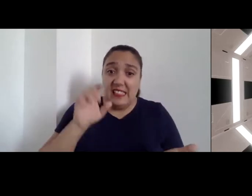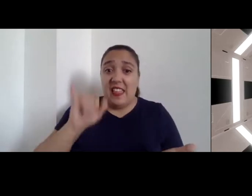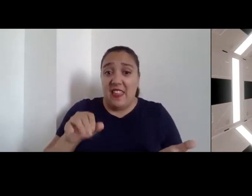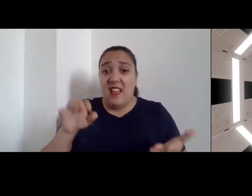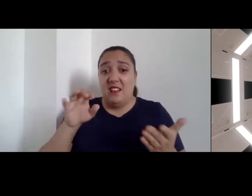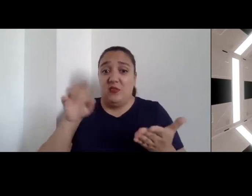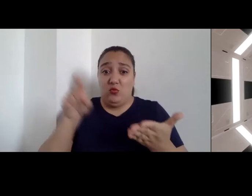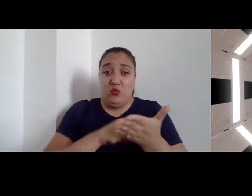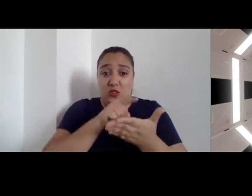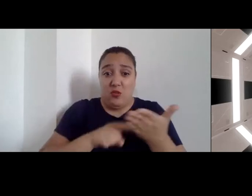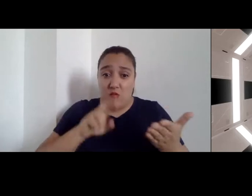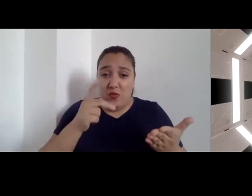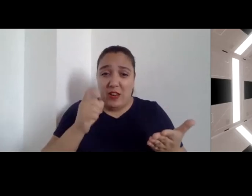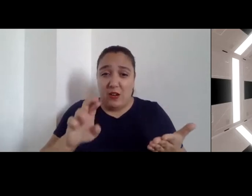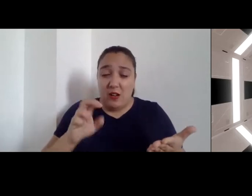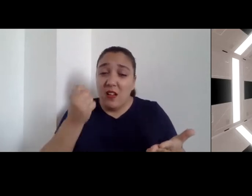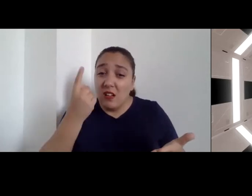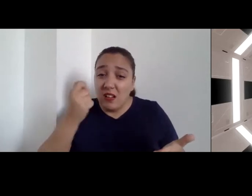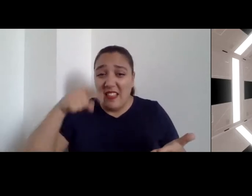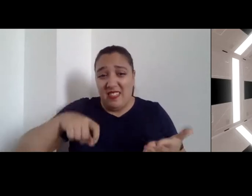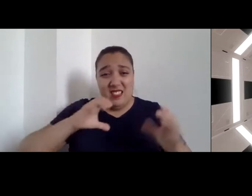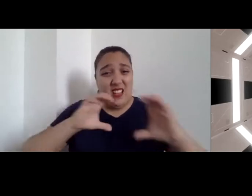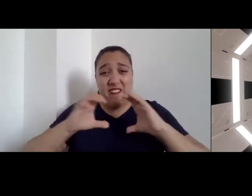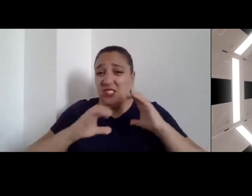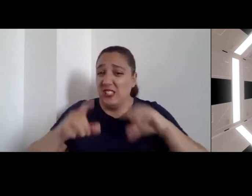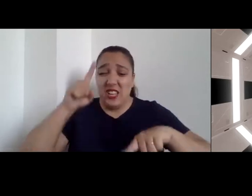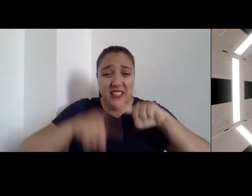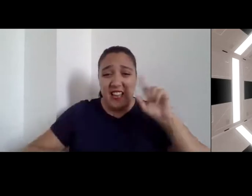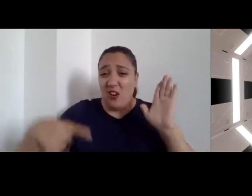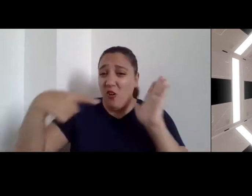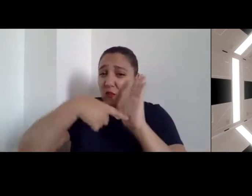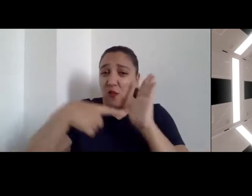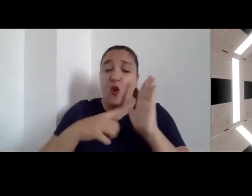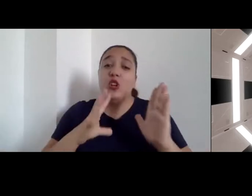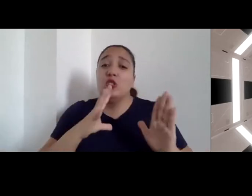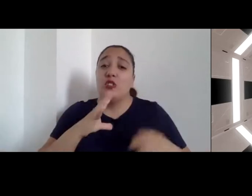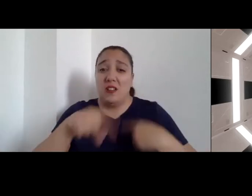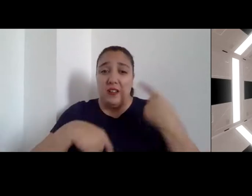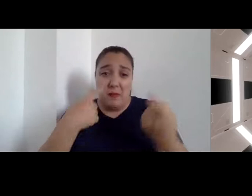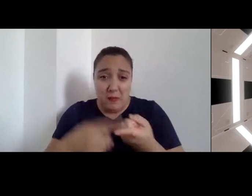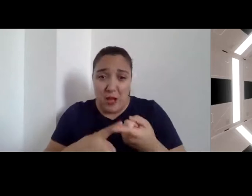I don't think we can afford to talk about the digital future of dance communities without a